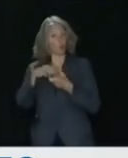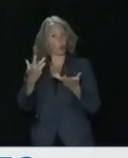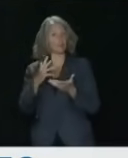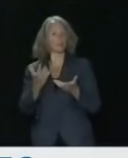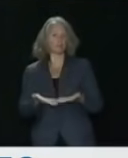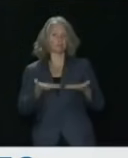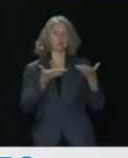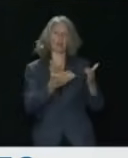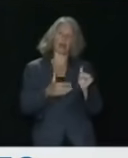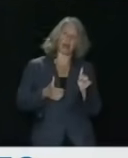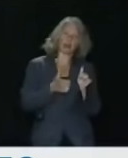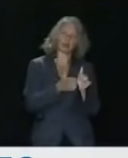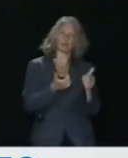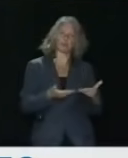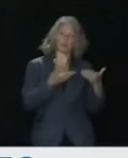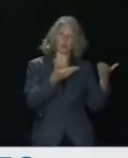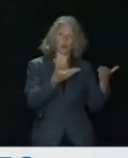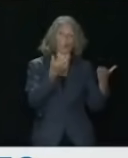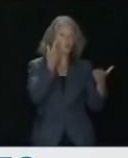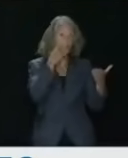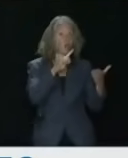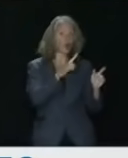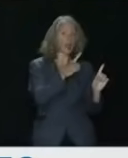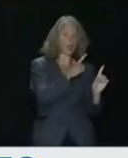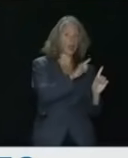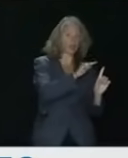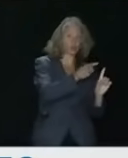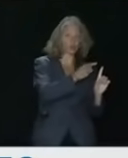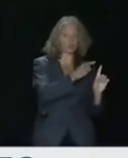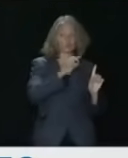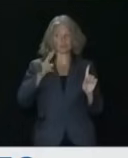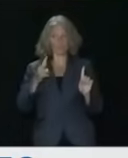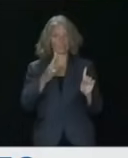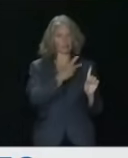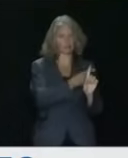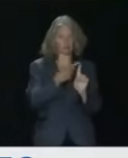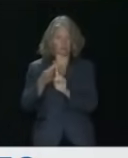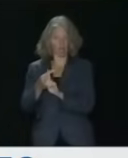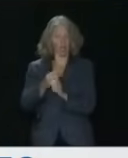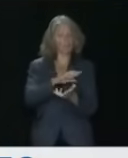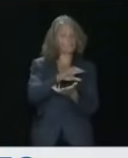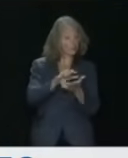PROVIDE RECOMMENDATIONS ON THE